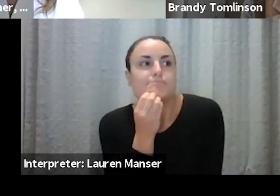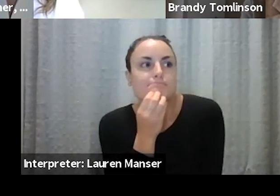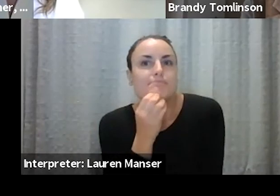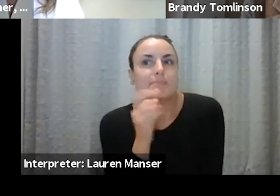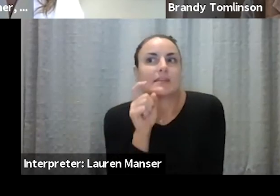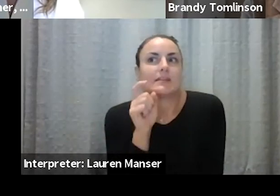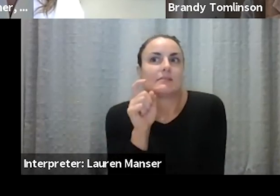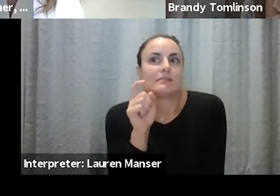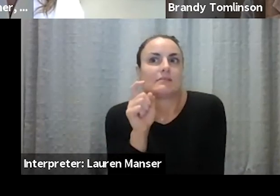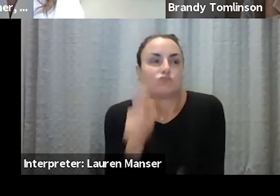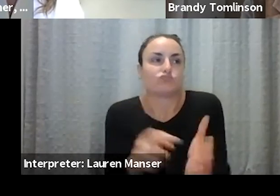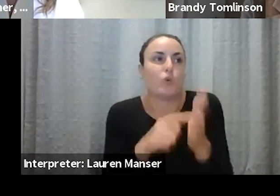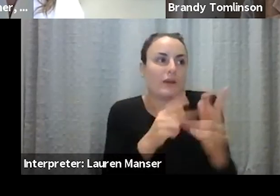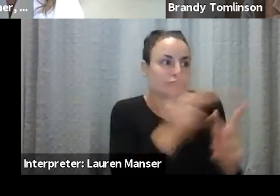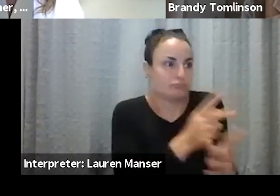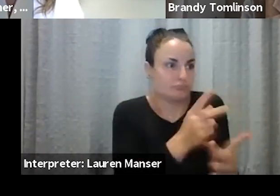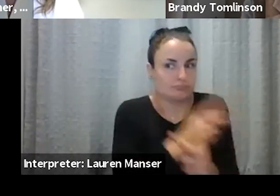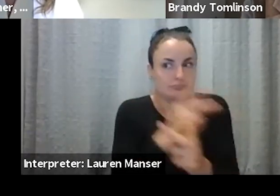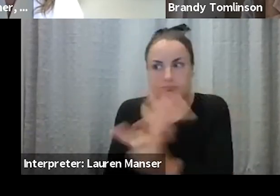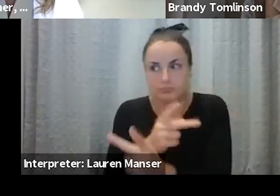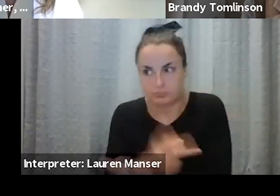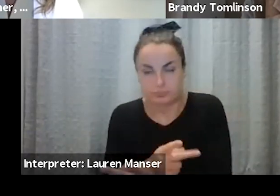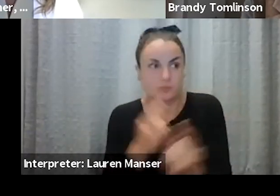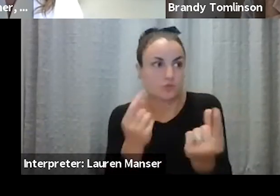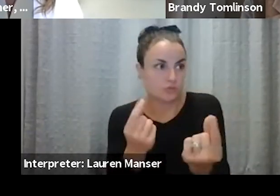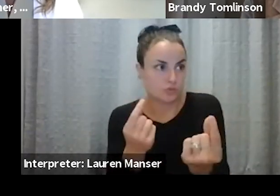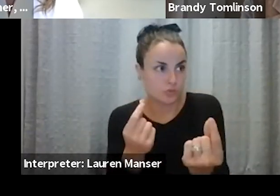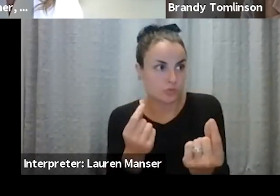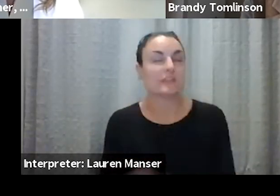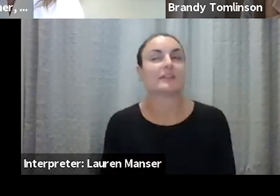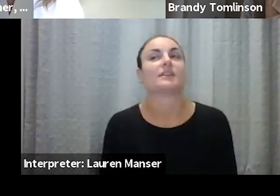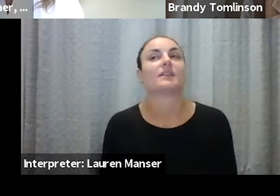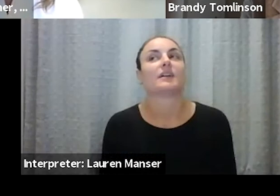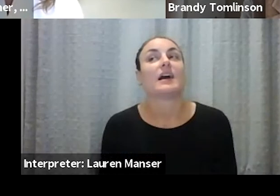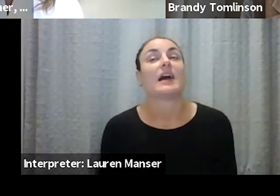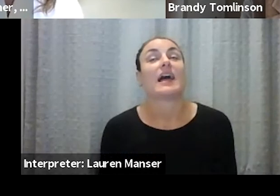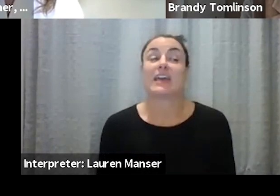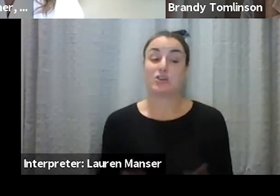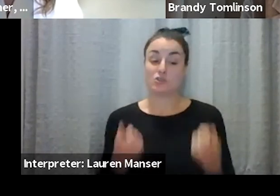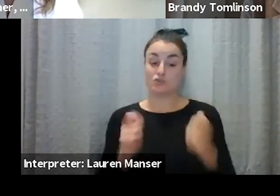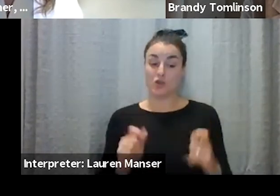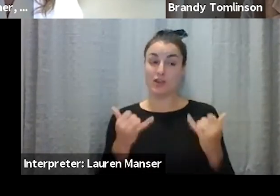And in practice right now, that's gonna be a little challenging, because as you saw earlier,